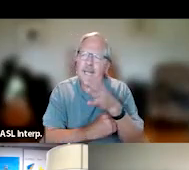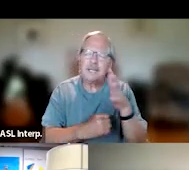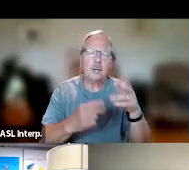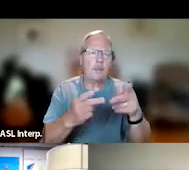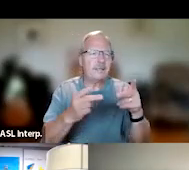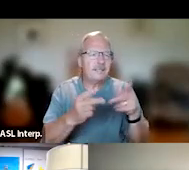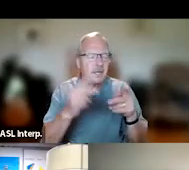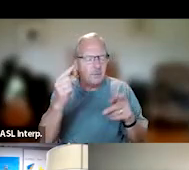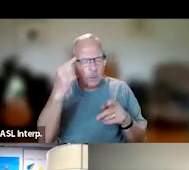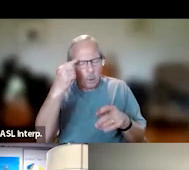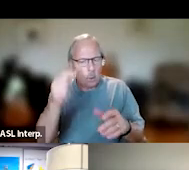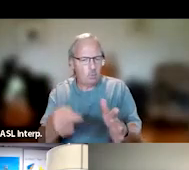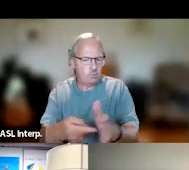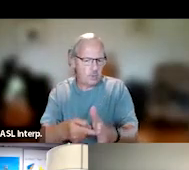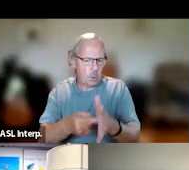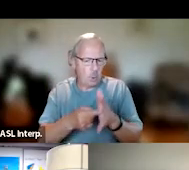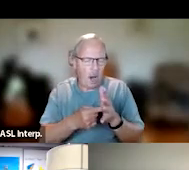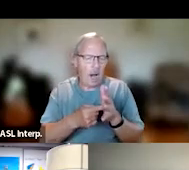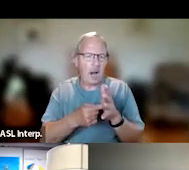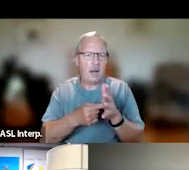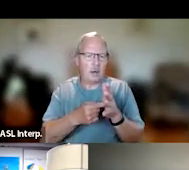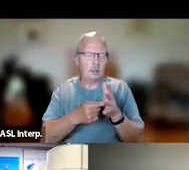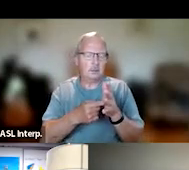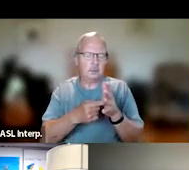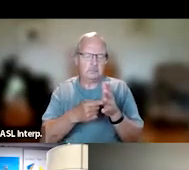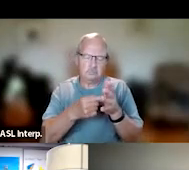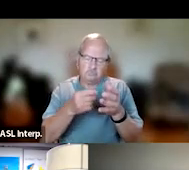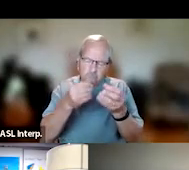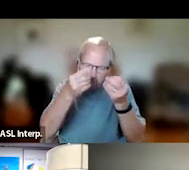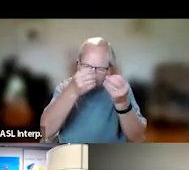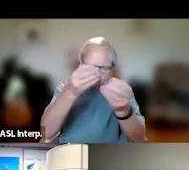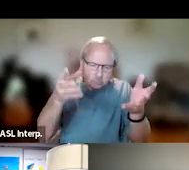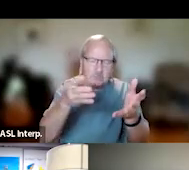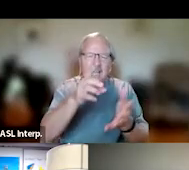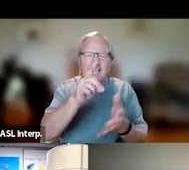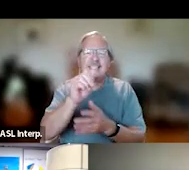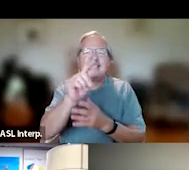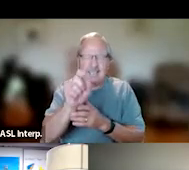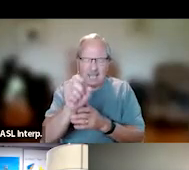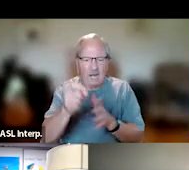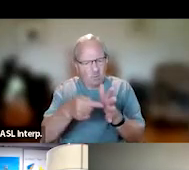who require hard data on outcomes. And they also require SOAR training.